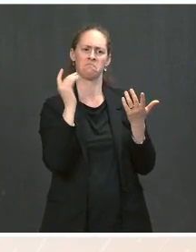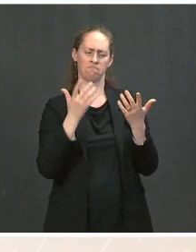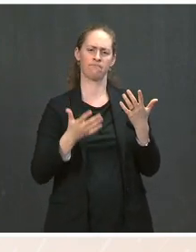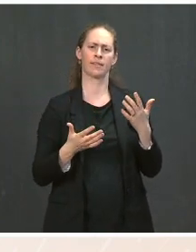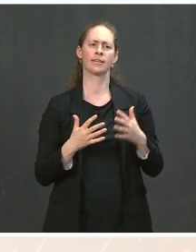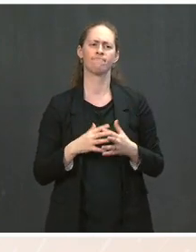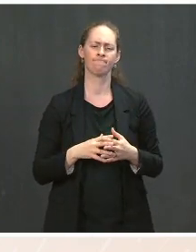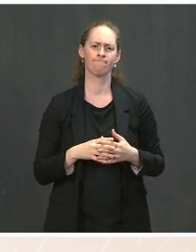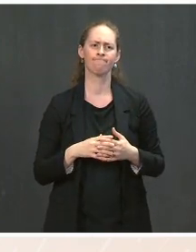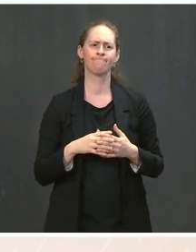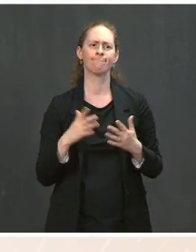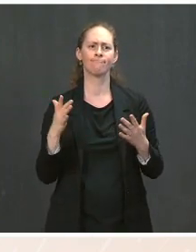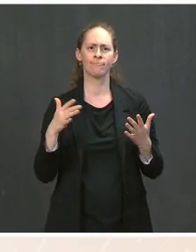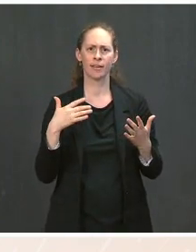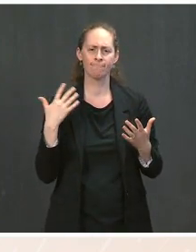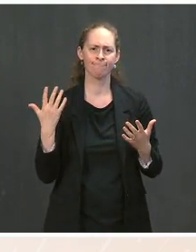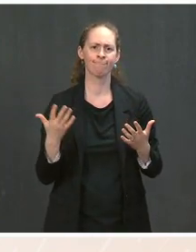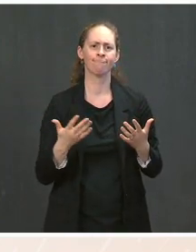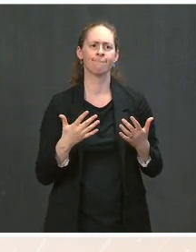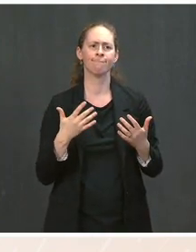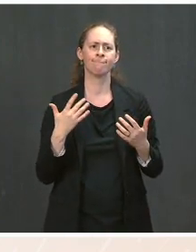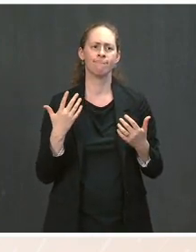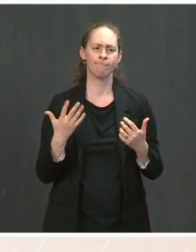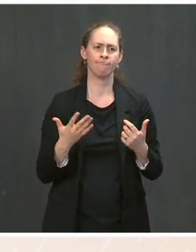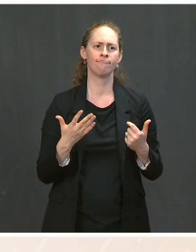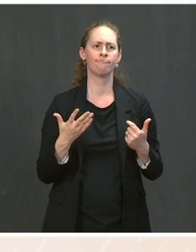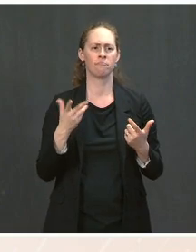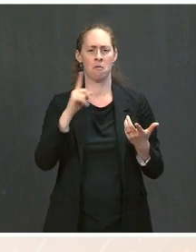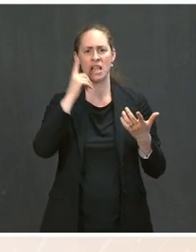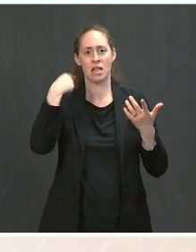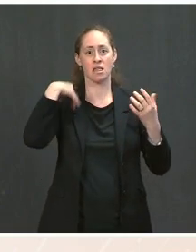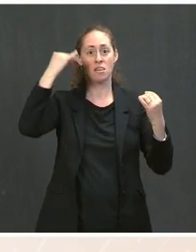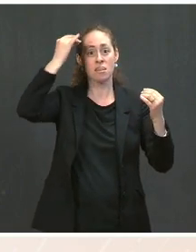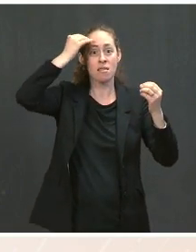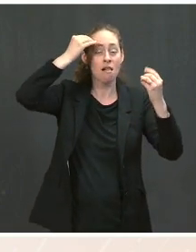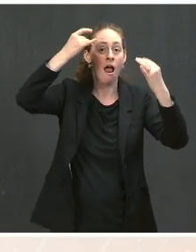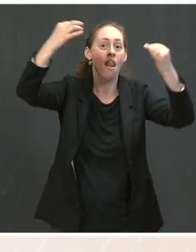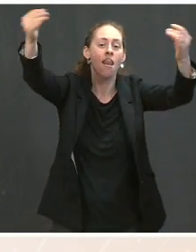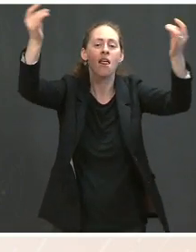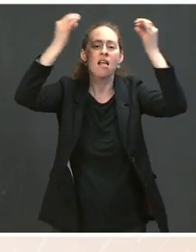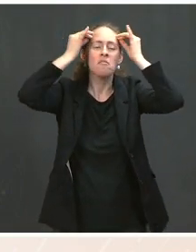I mean, I wouldn't overthink this, to be honest, but -- because we sometimes say one, we sometimes say the other.